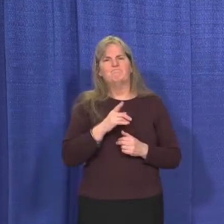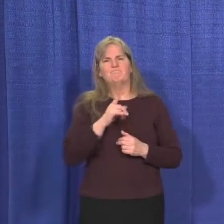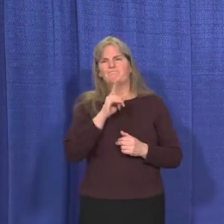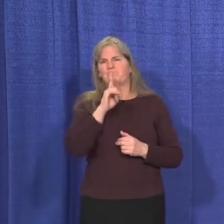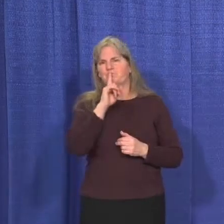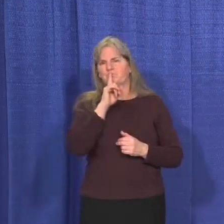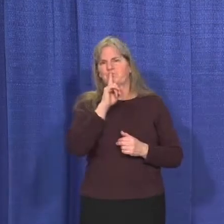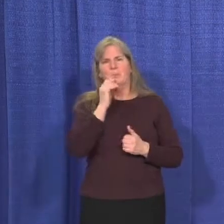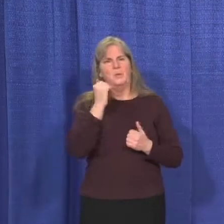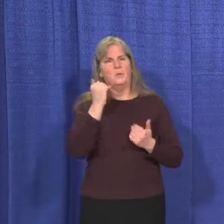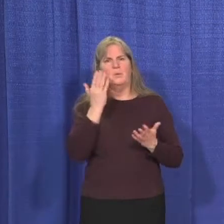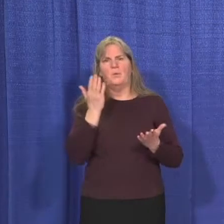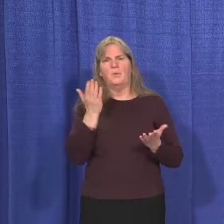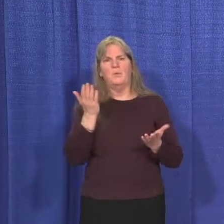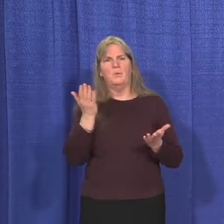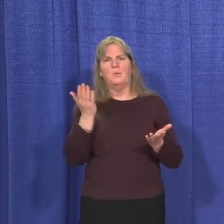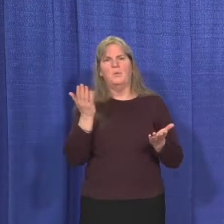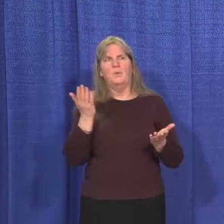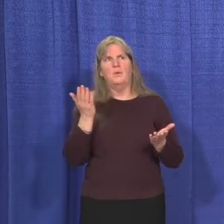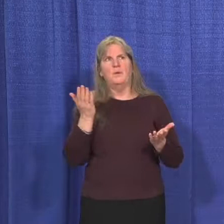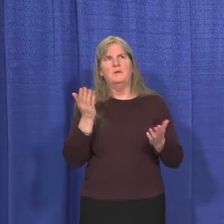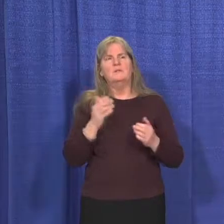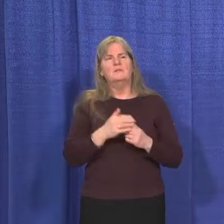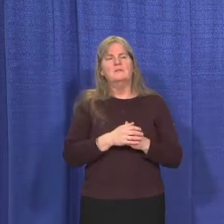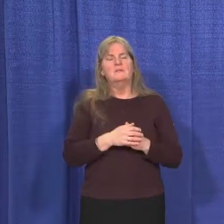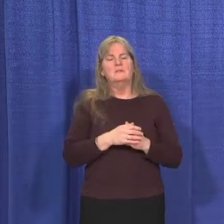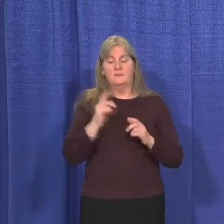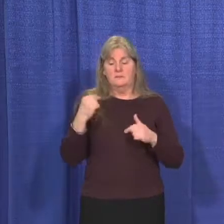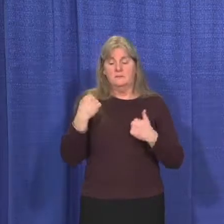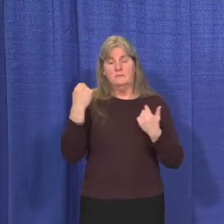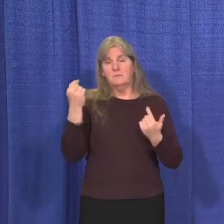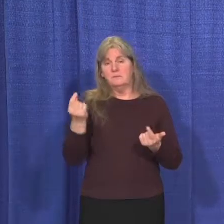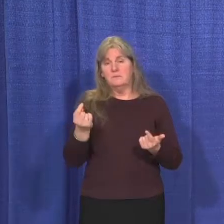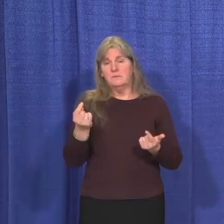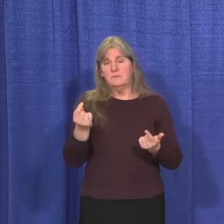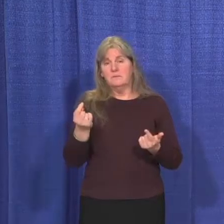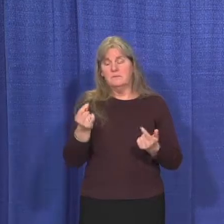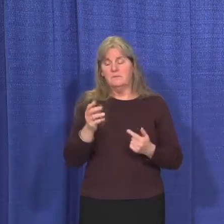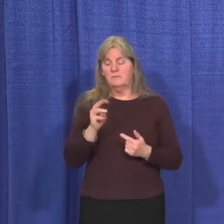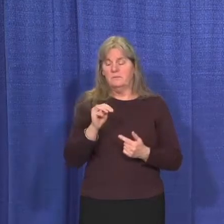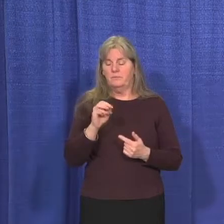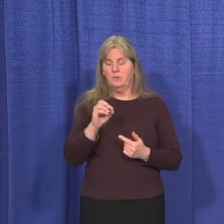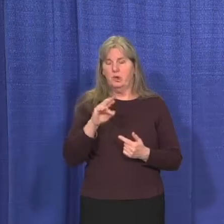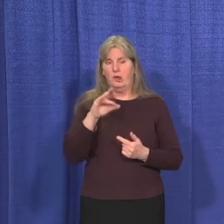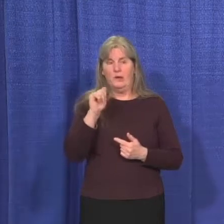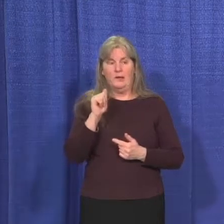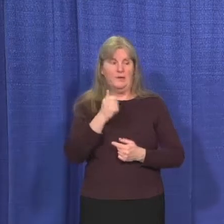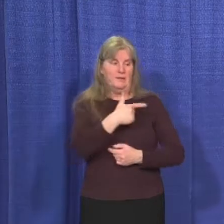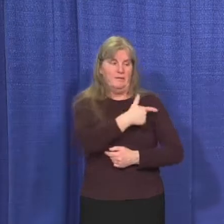We don't know that duration.